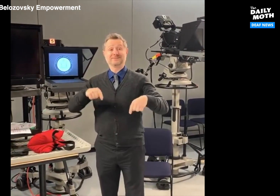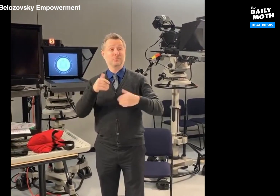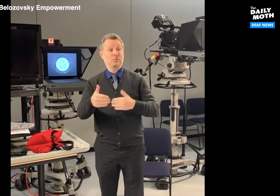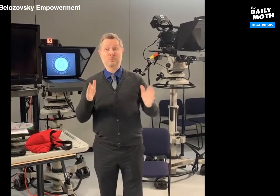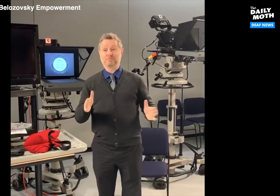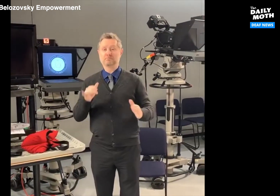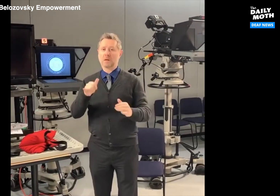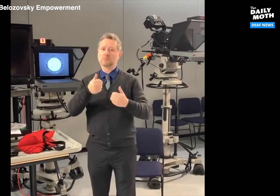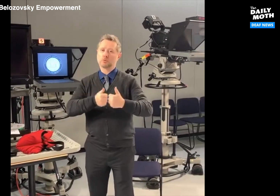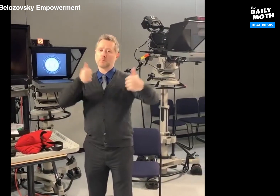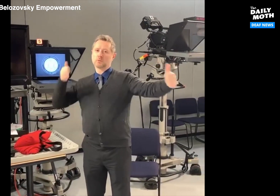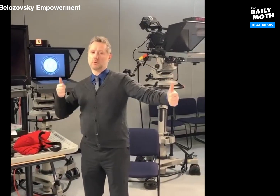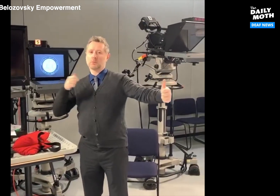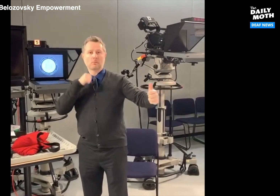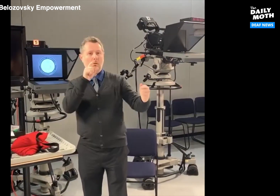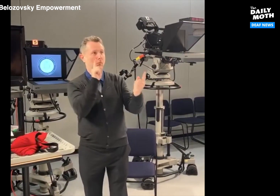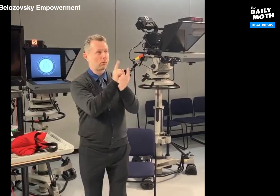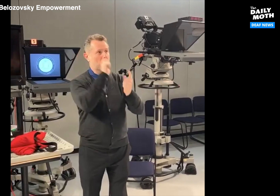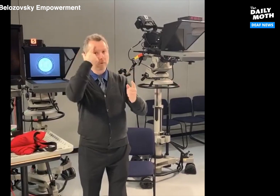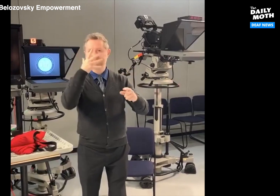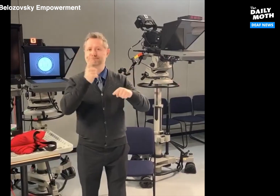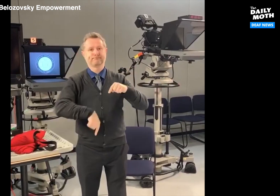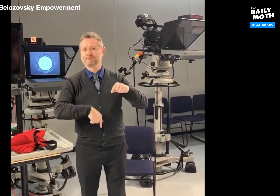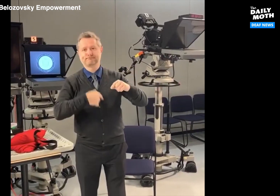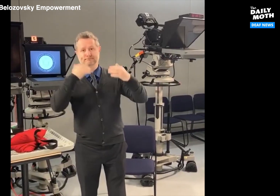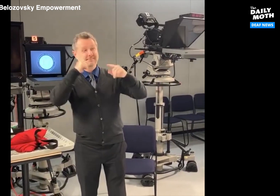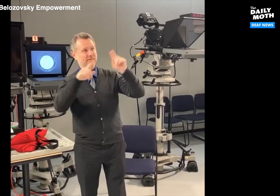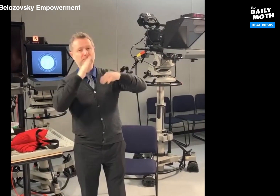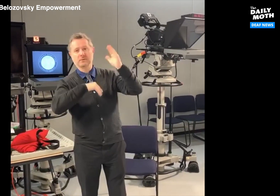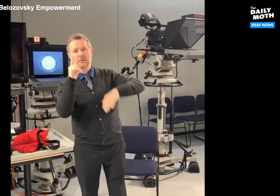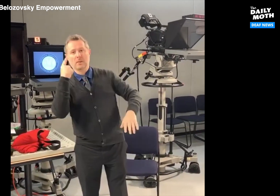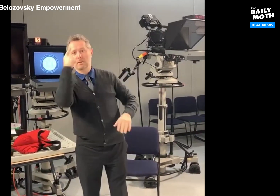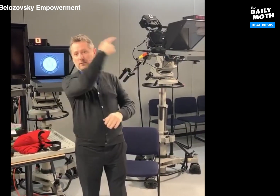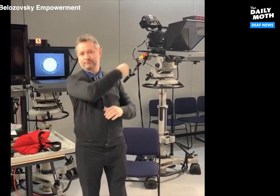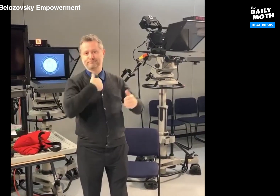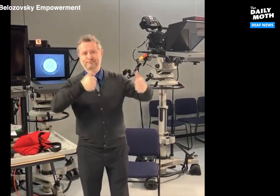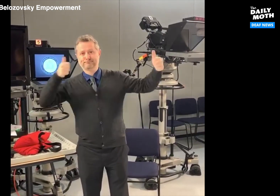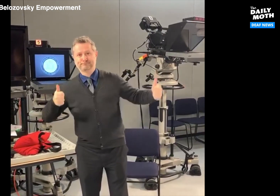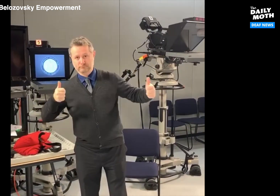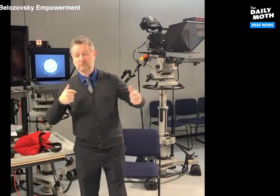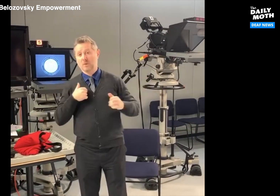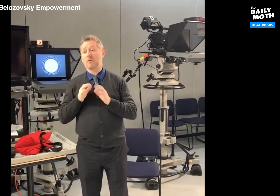I'm in a separate room. I'm unable to be with the governor as he is in a different building.